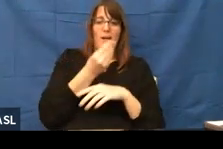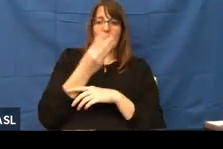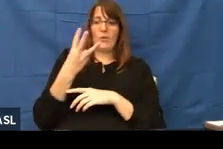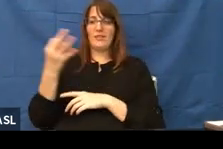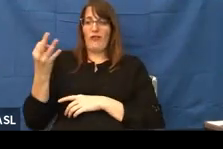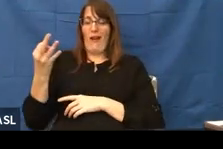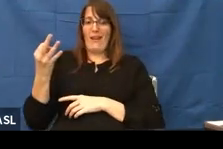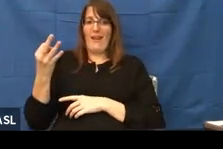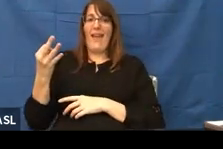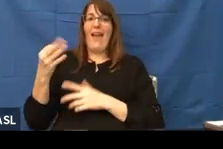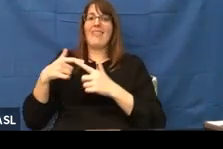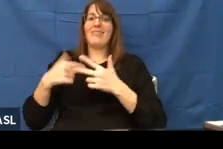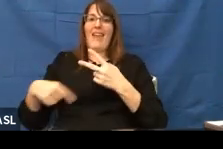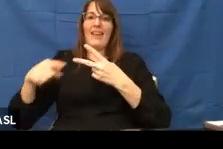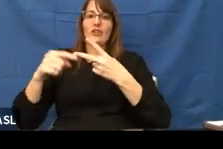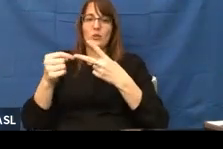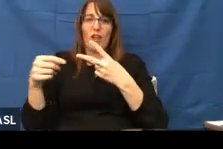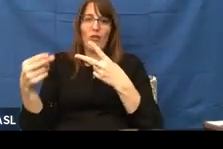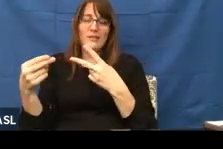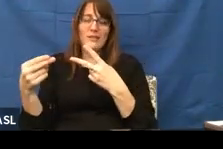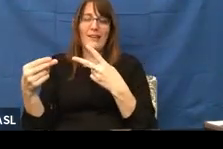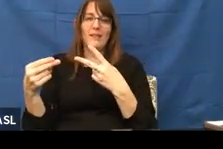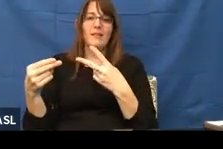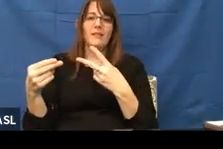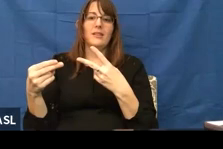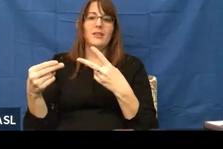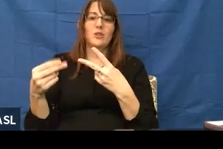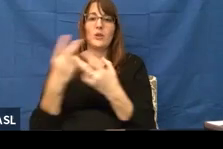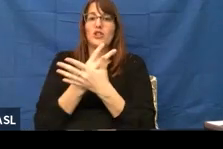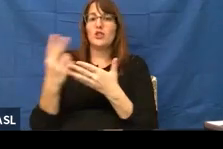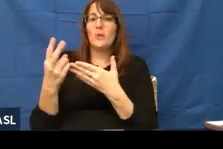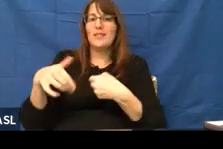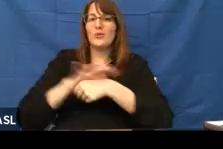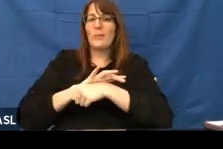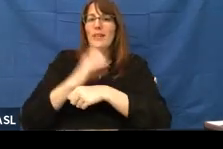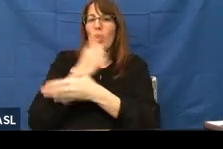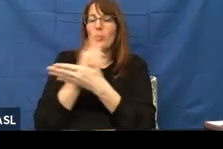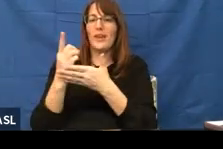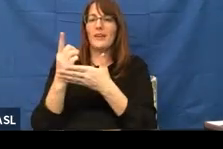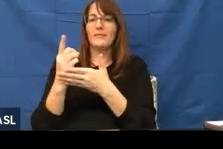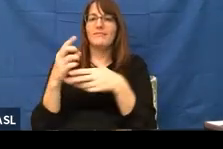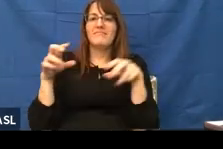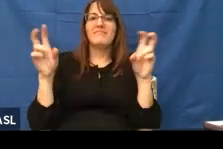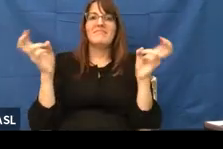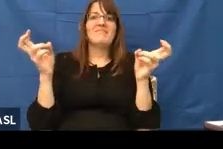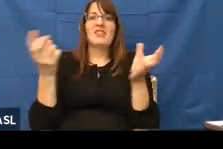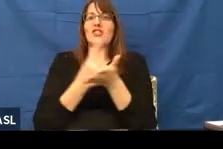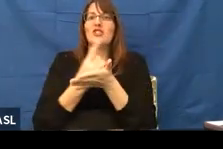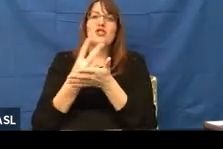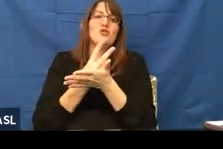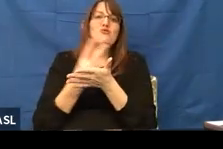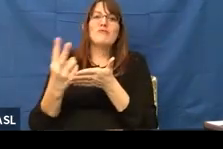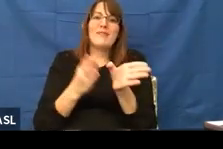Allison Frenzel : Monday, Tuesday, Wednesday, Thursday, Friday, just over the course of two weeks. It could be the two week distance learning planning adaptation template.